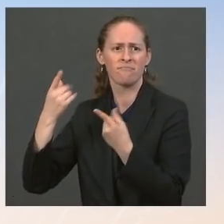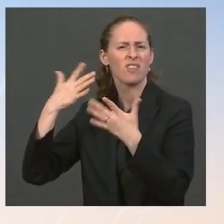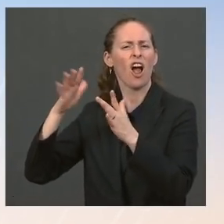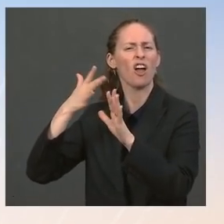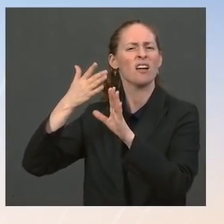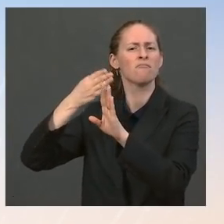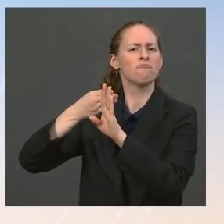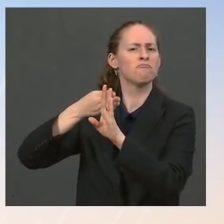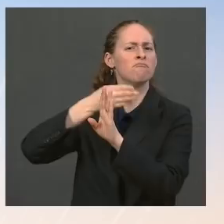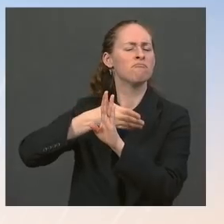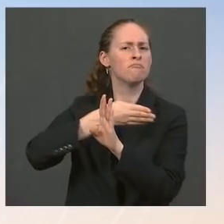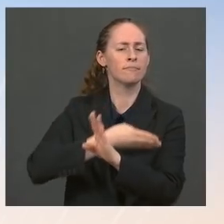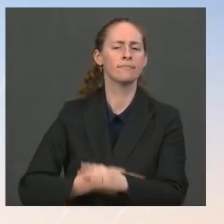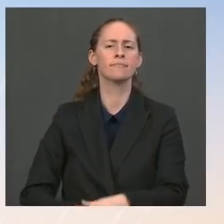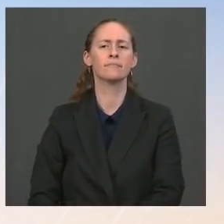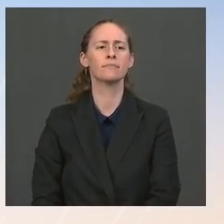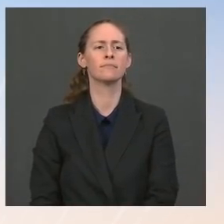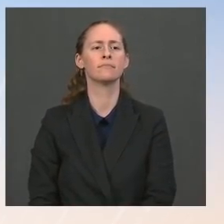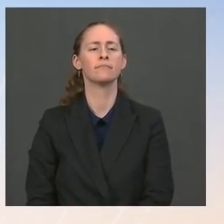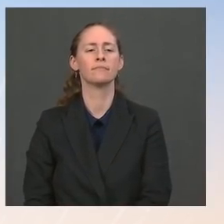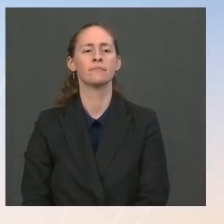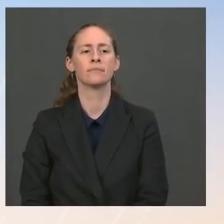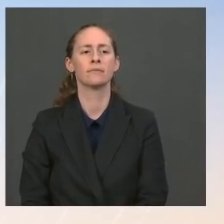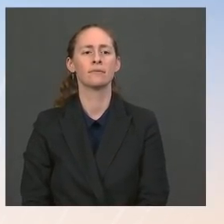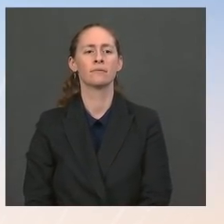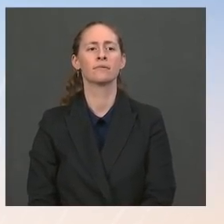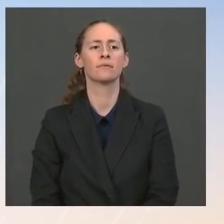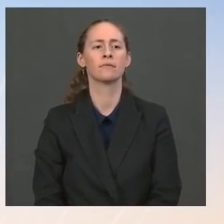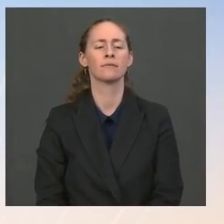And it has applied to individuals from Guatemala,